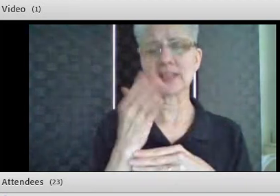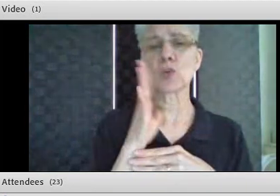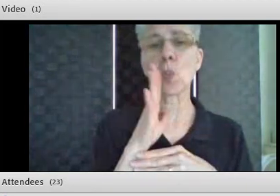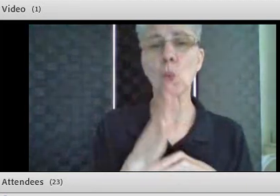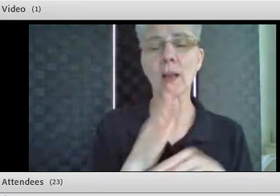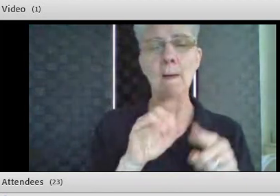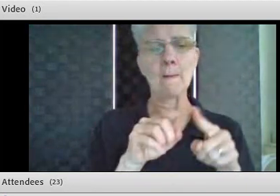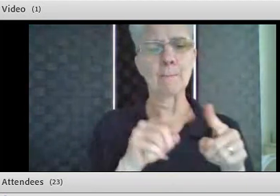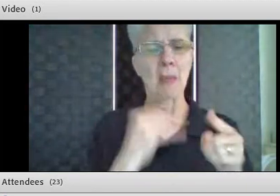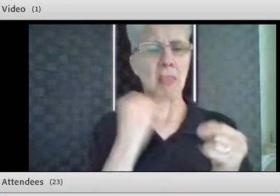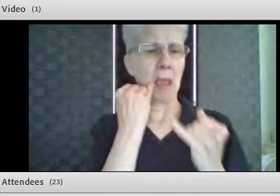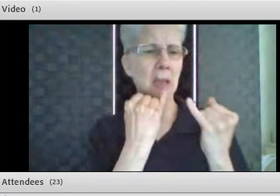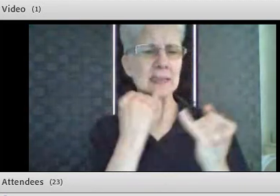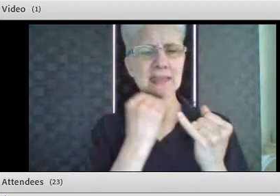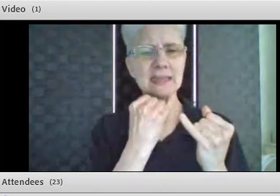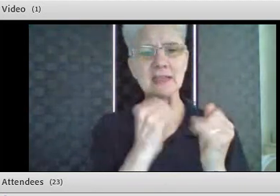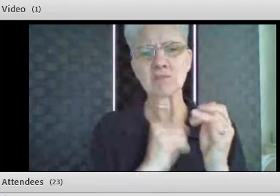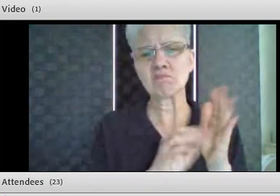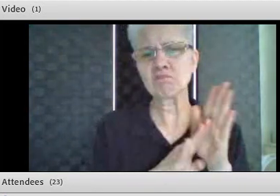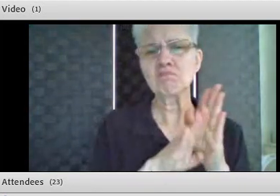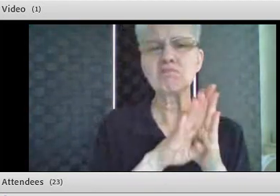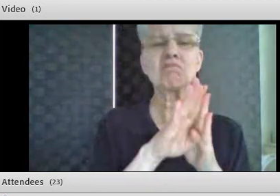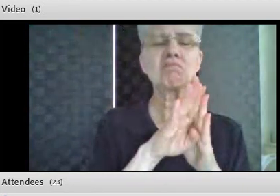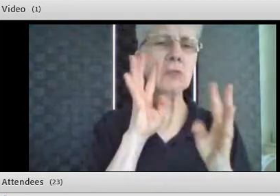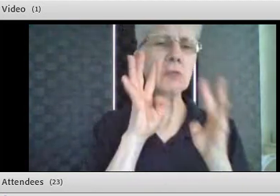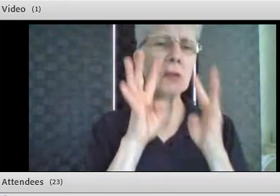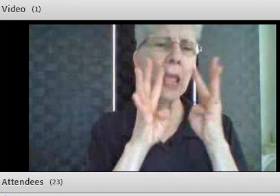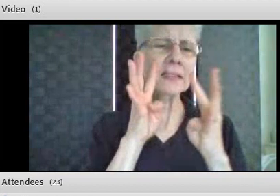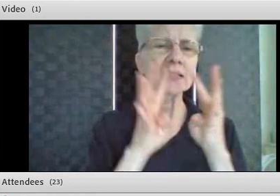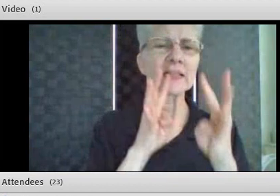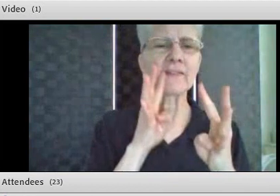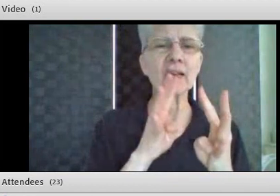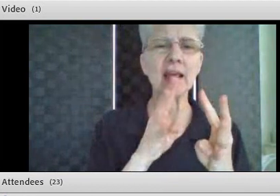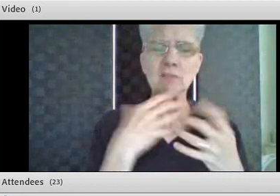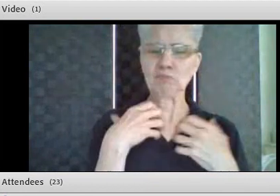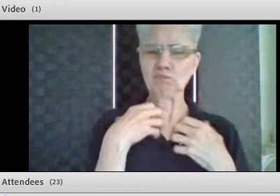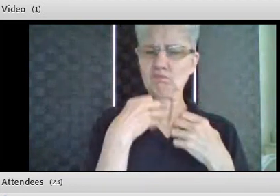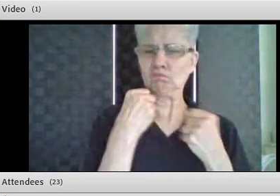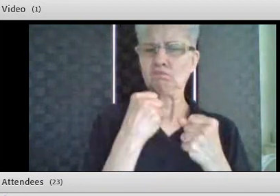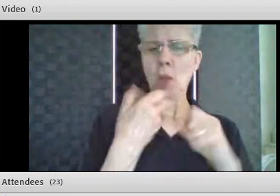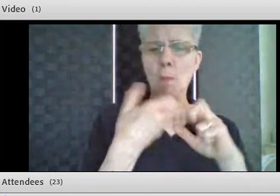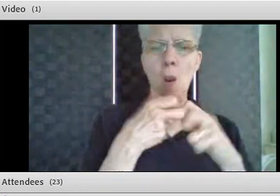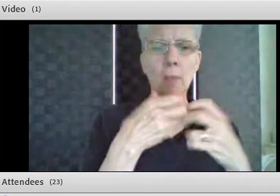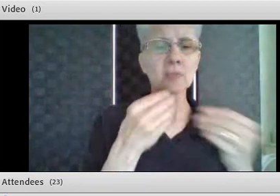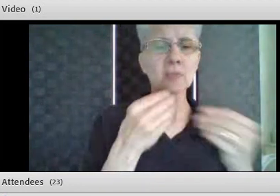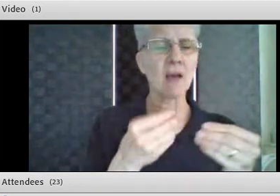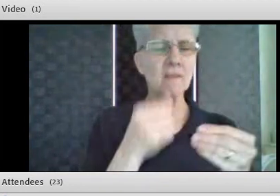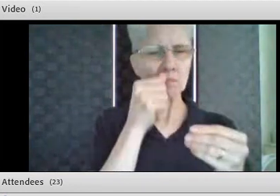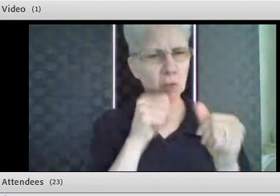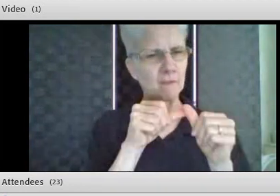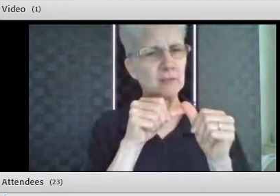idea generation, in other words, creativity, fearless problem-solving, perseverance